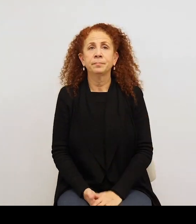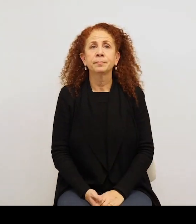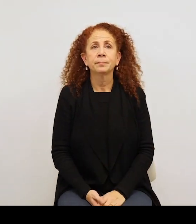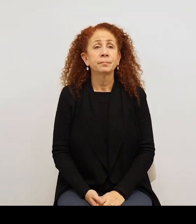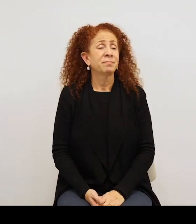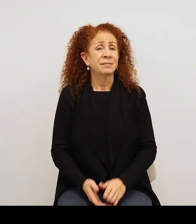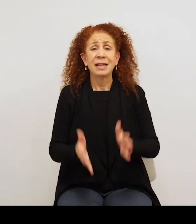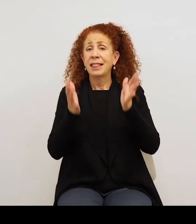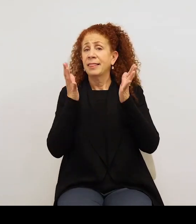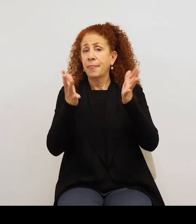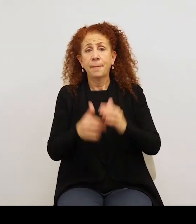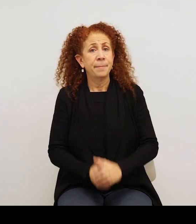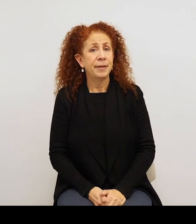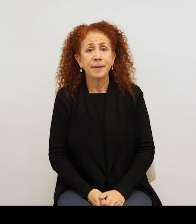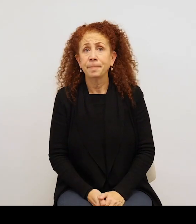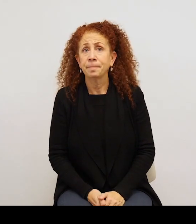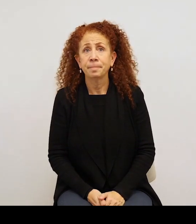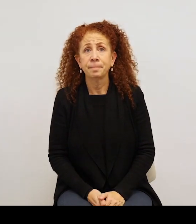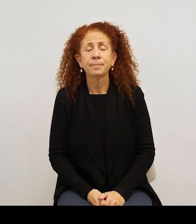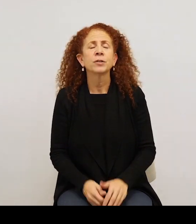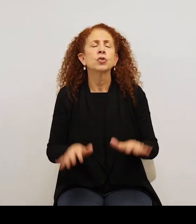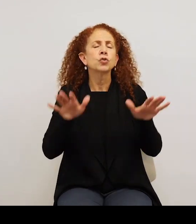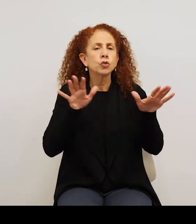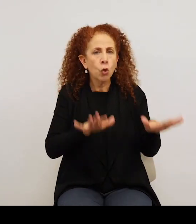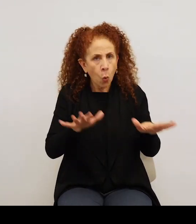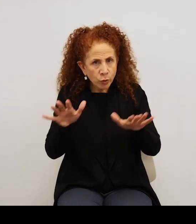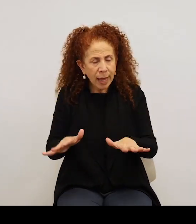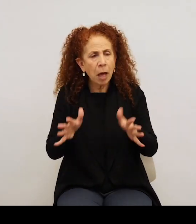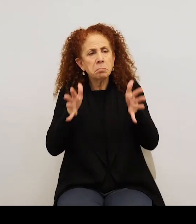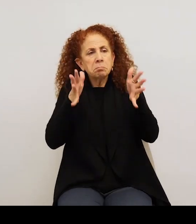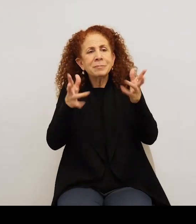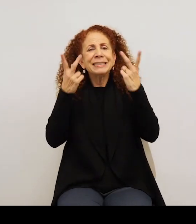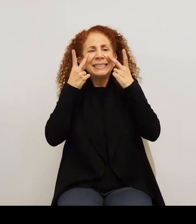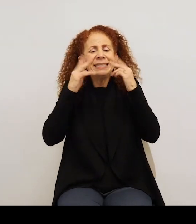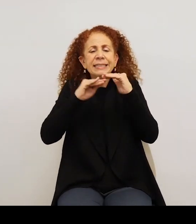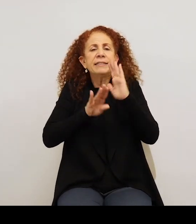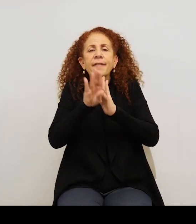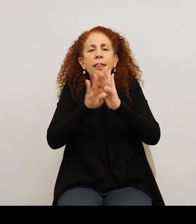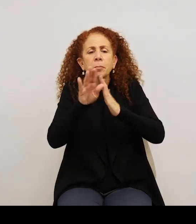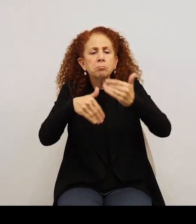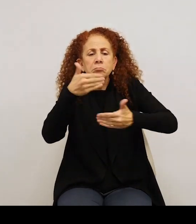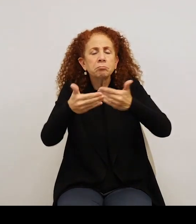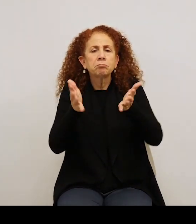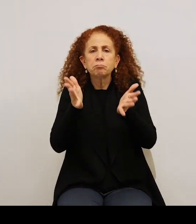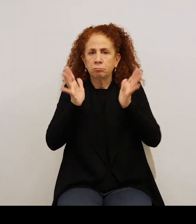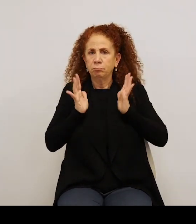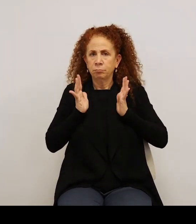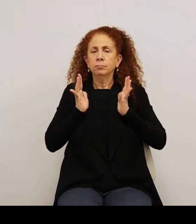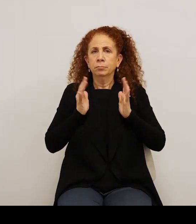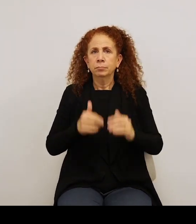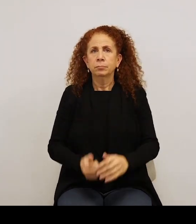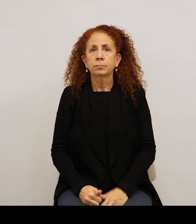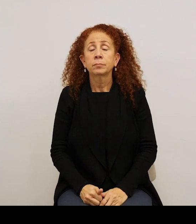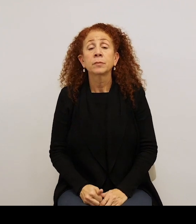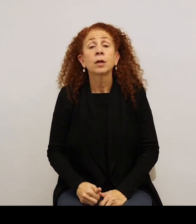Let's, in some ways, slow down and let things develop. And speaking from the perspective of Berlin,